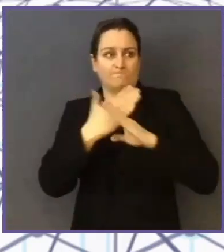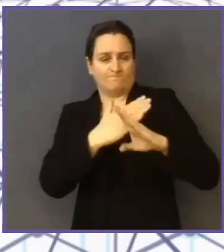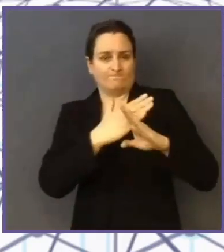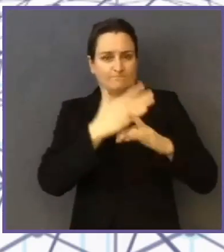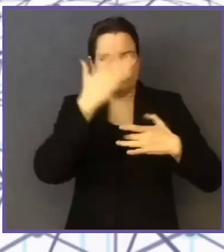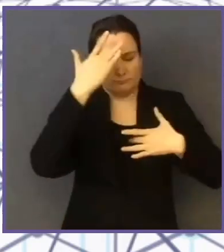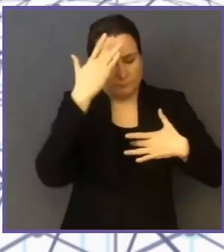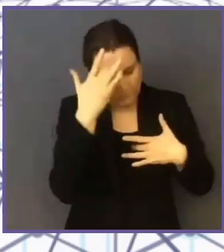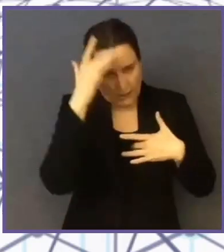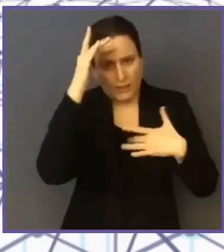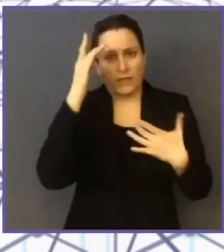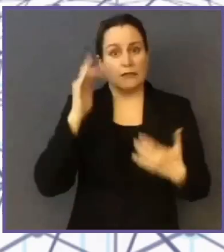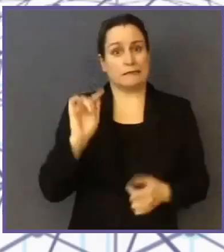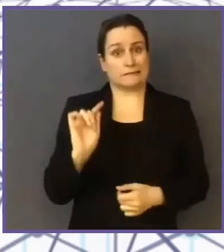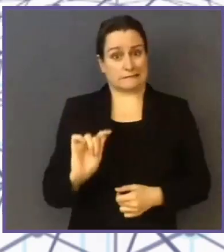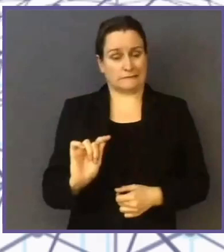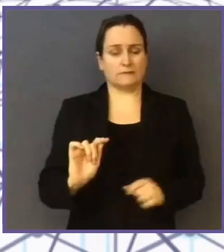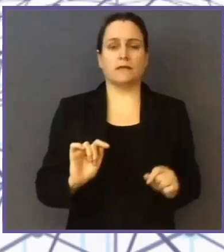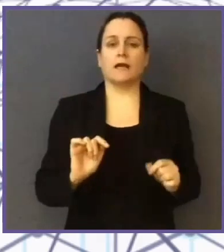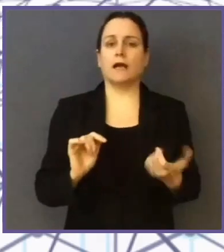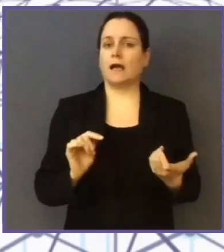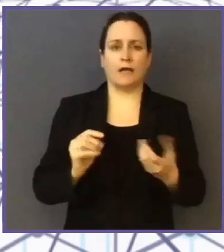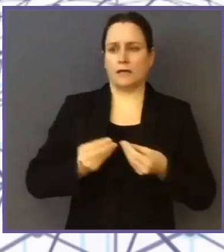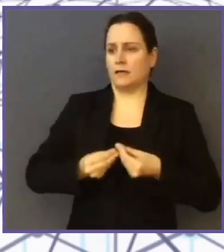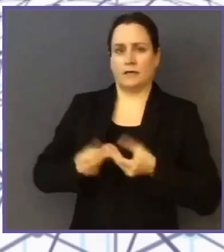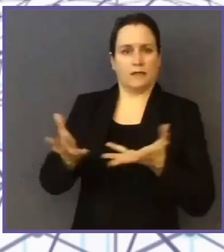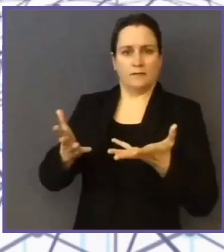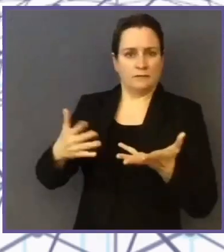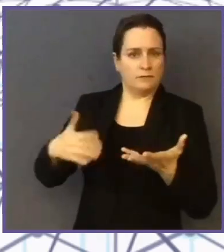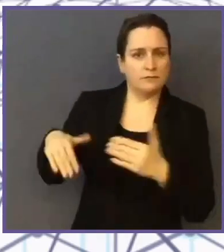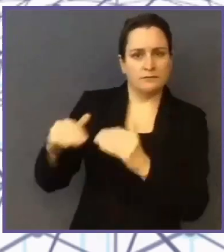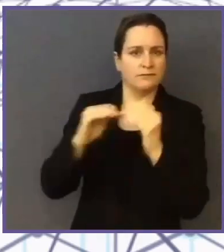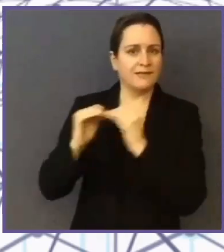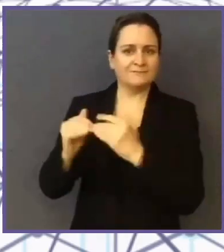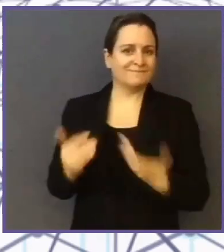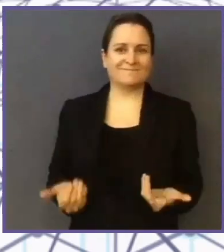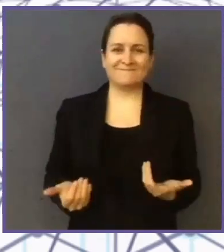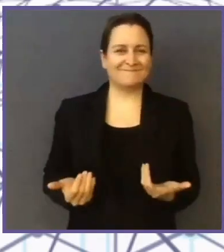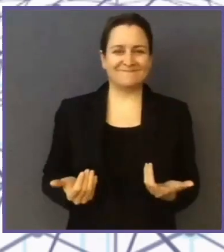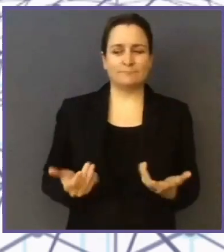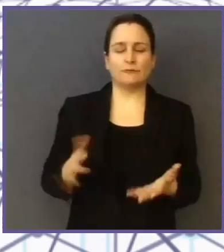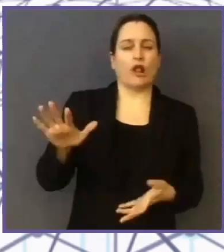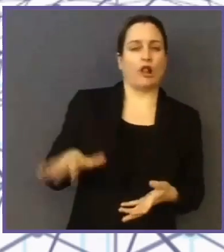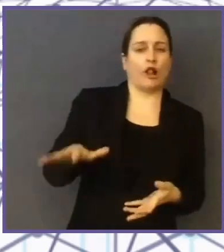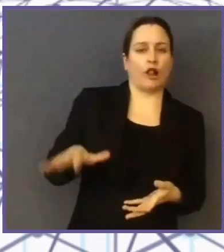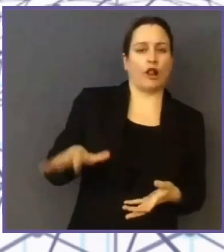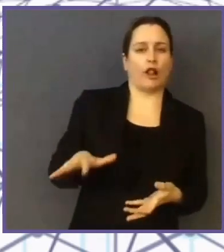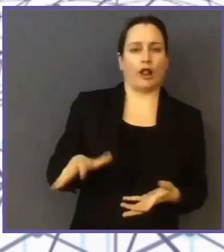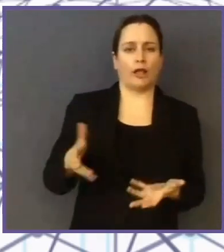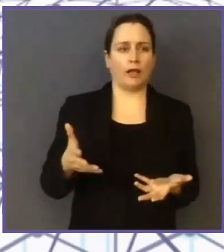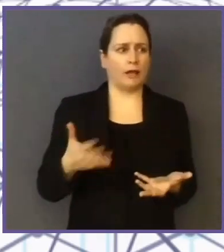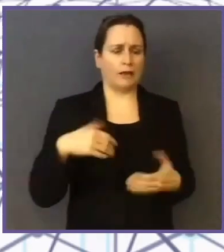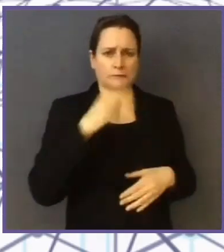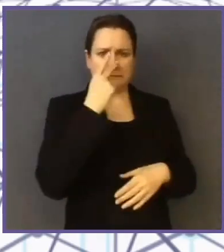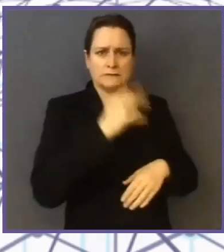Sort of quite ashamed of being British and seeing the inequality that is right front